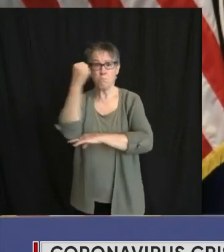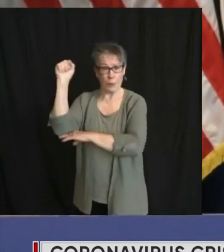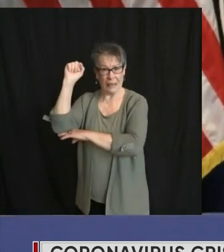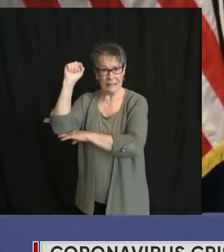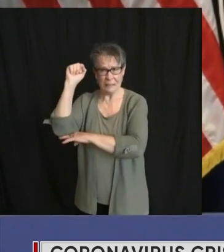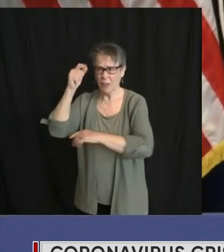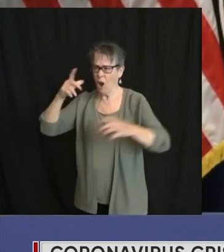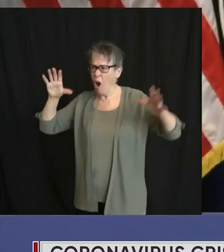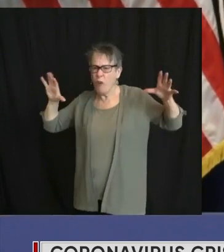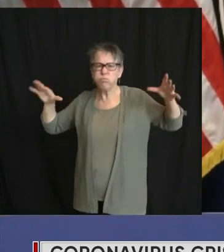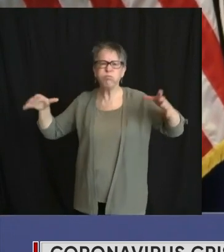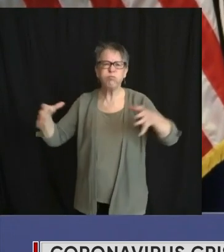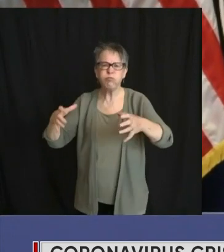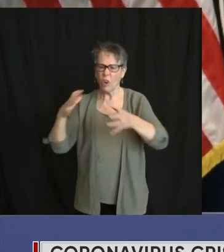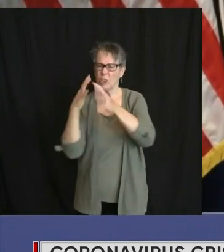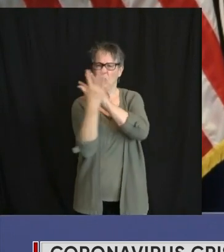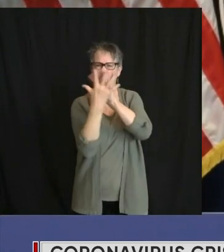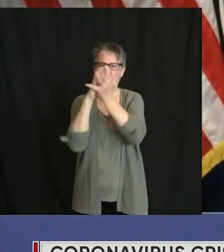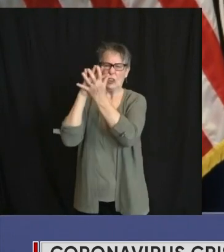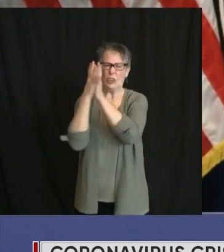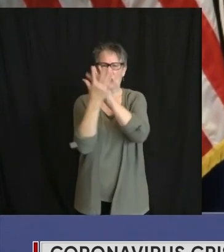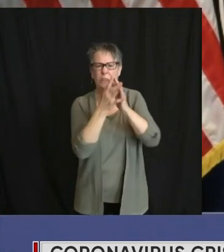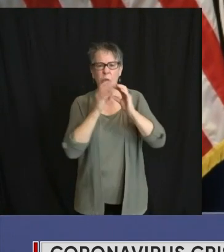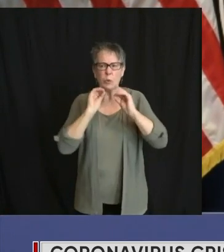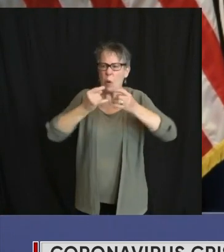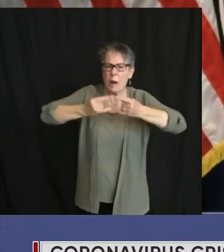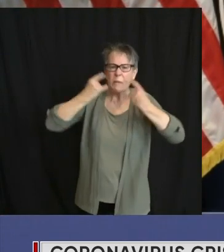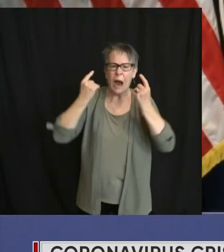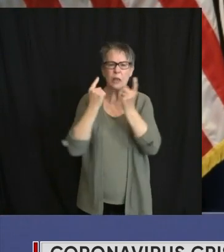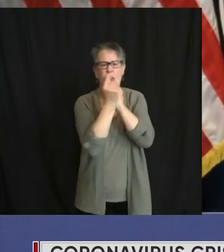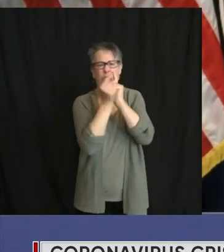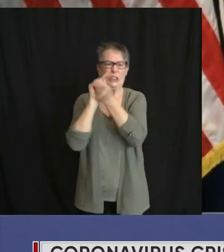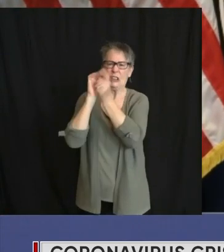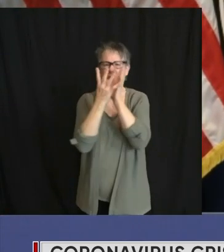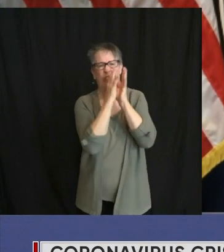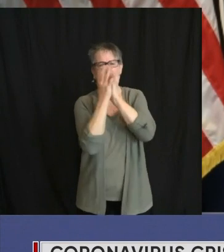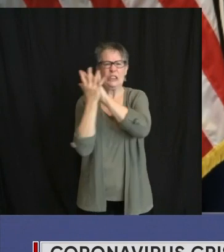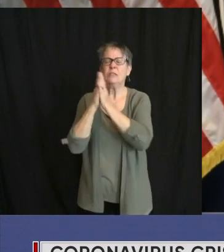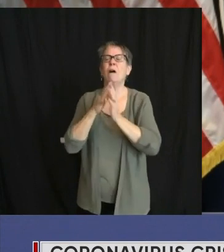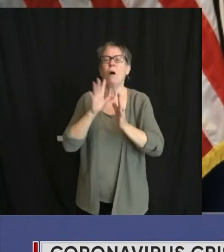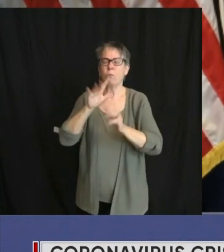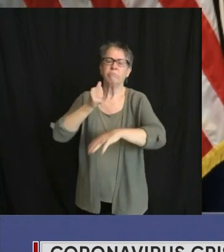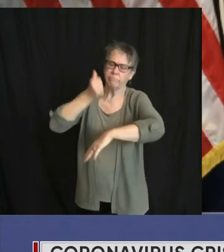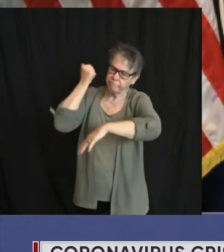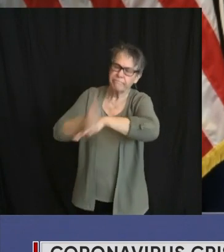ORDER. THANK YOU AGAIN.